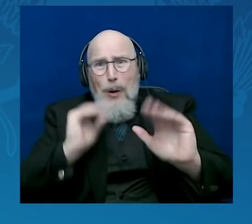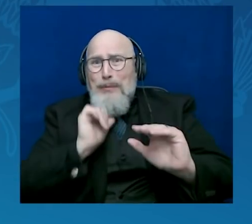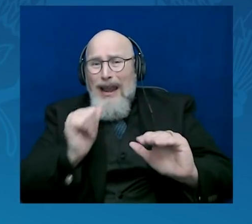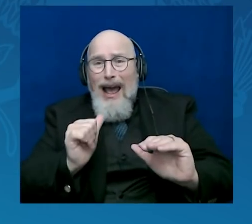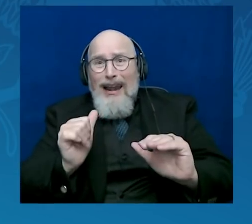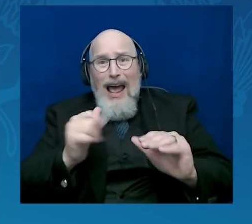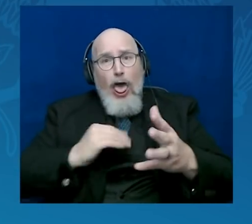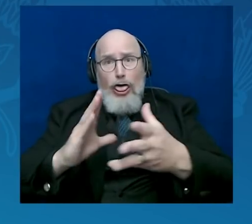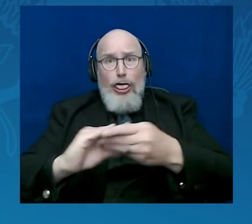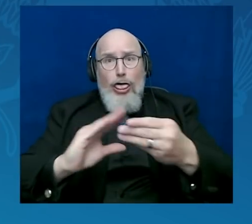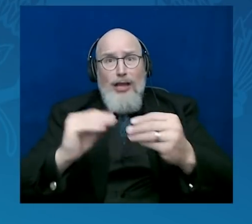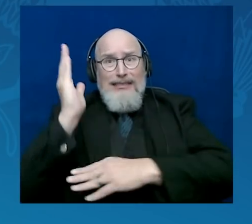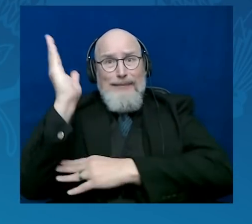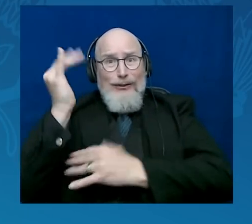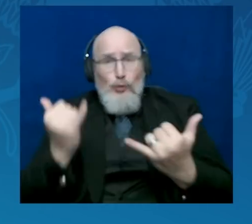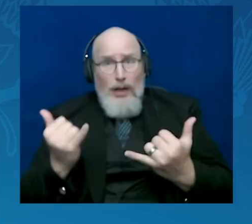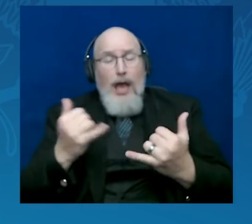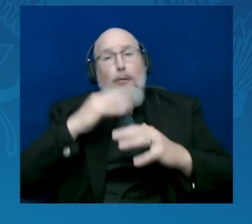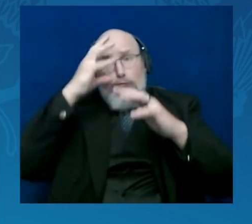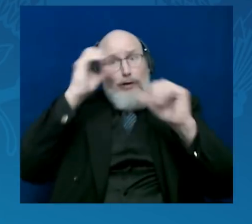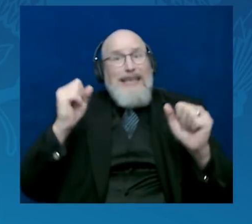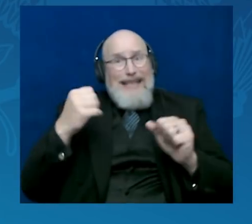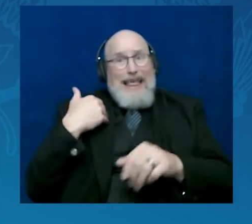we are still open to a diplomatic resolution.